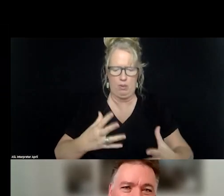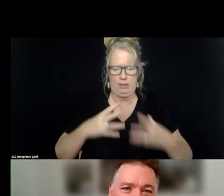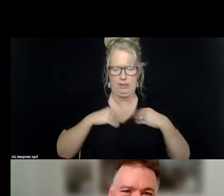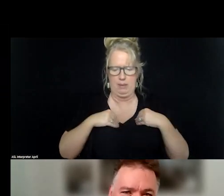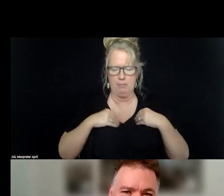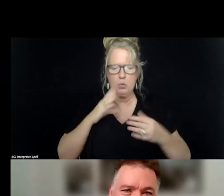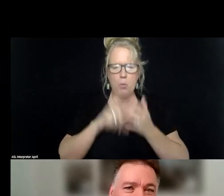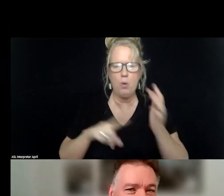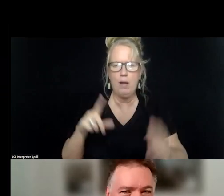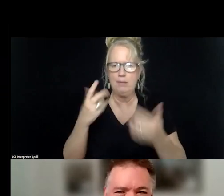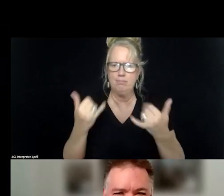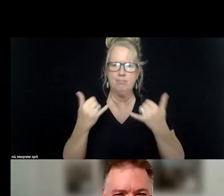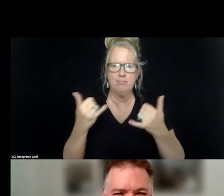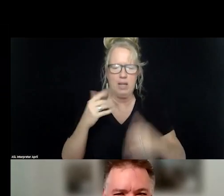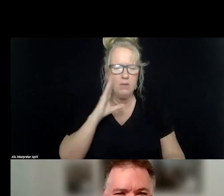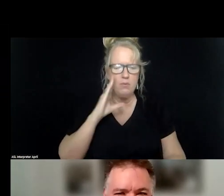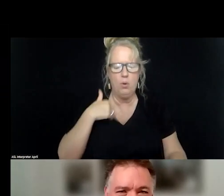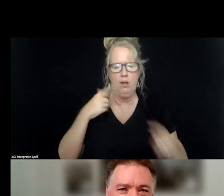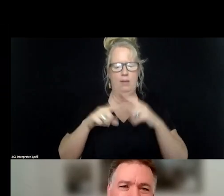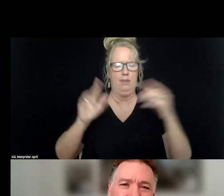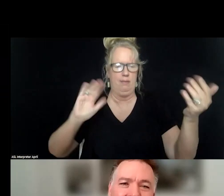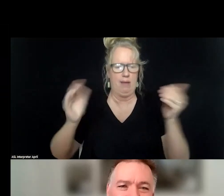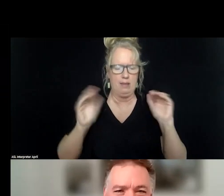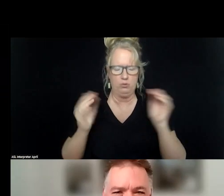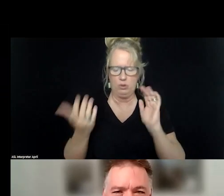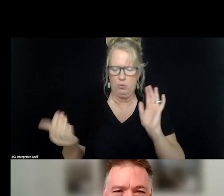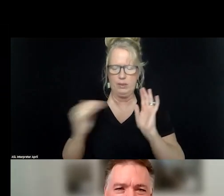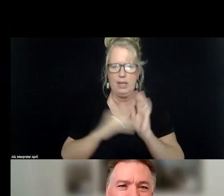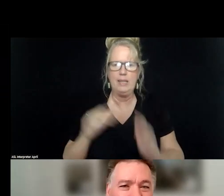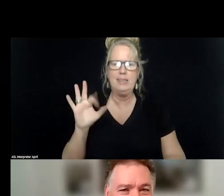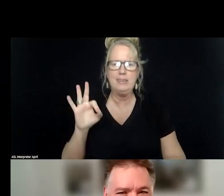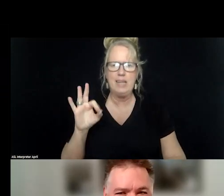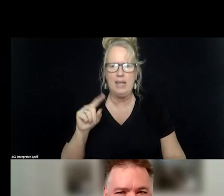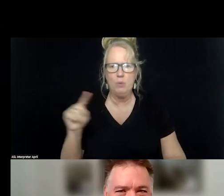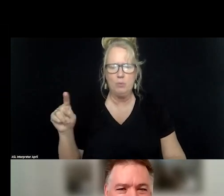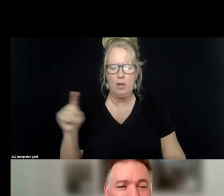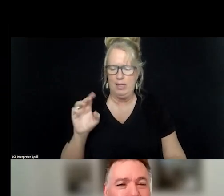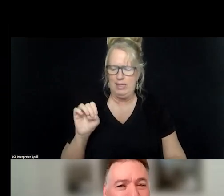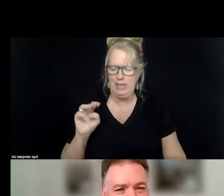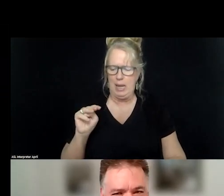THE ANALOGY WE USED OVER AND OVER IS 911 AND EMS AND EMERGENCY